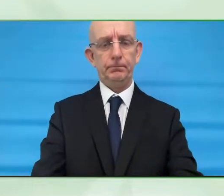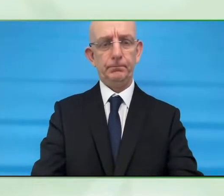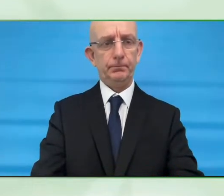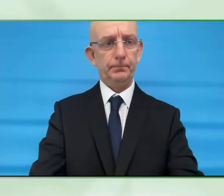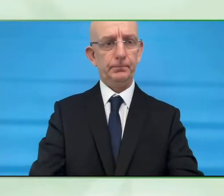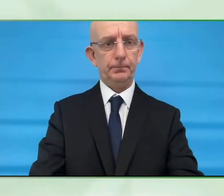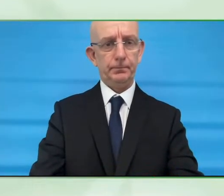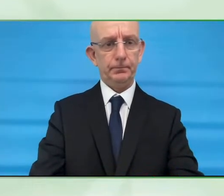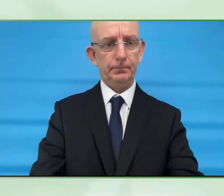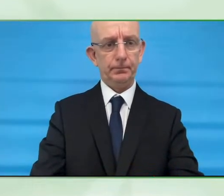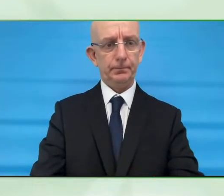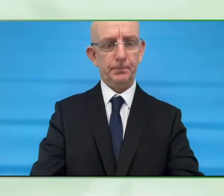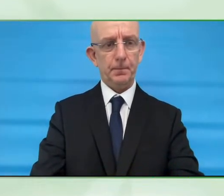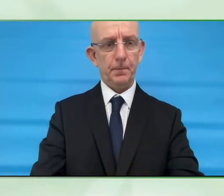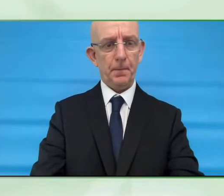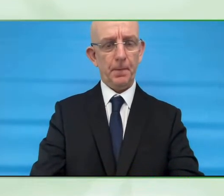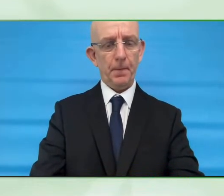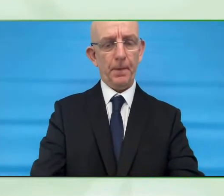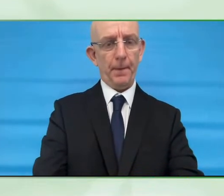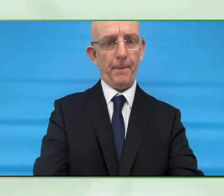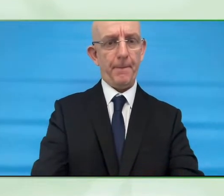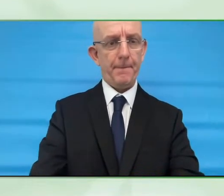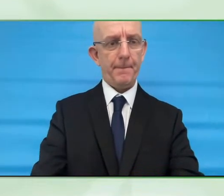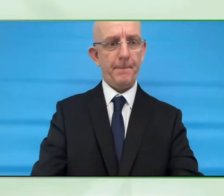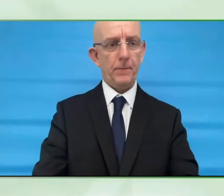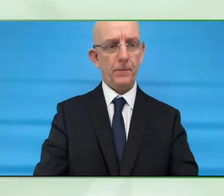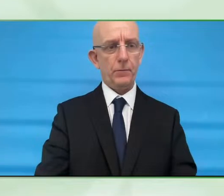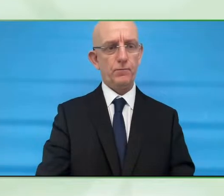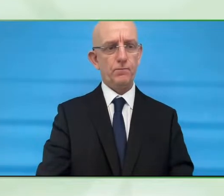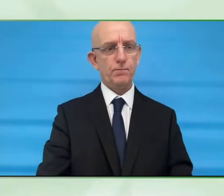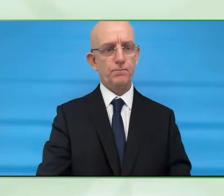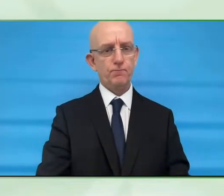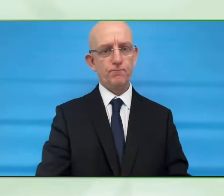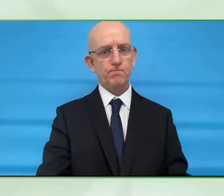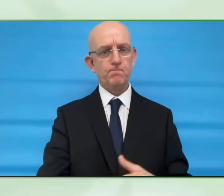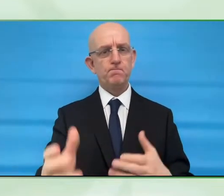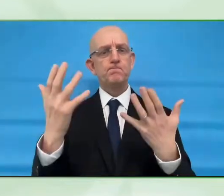space program consultant and works with that on a series of real books.